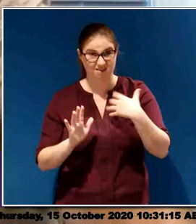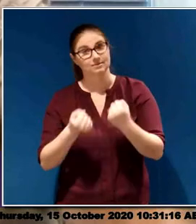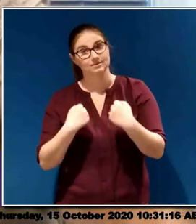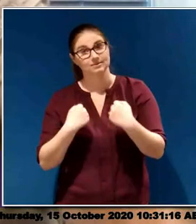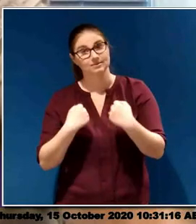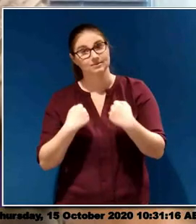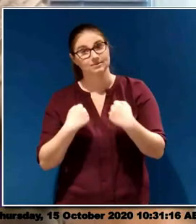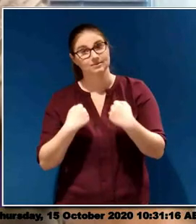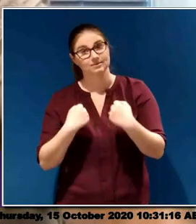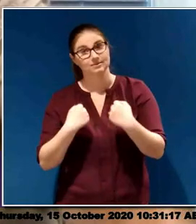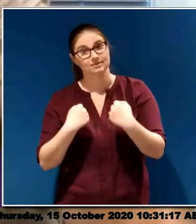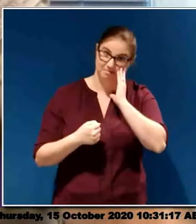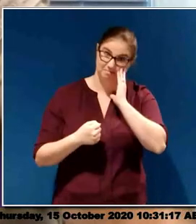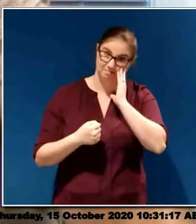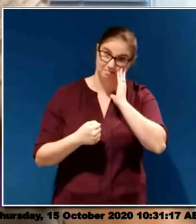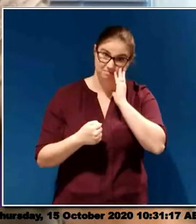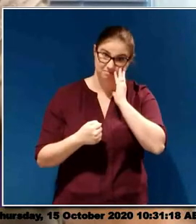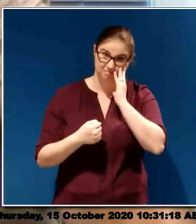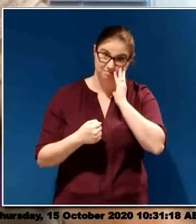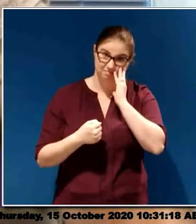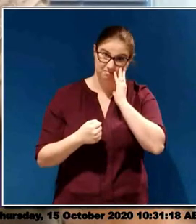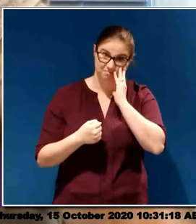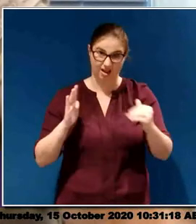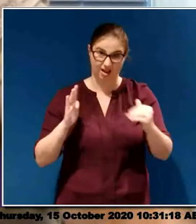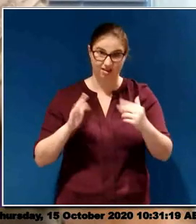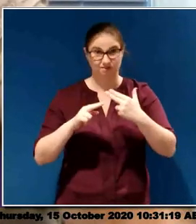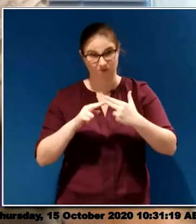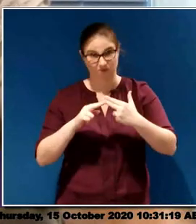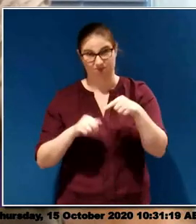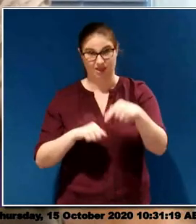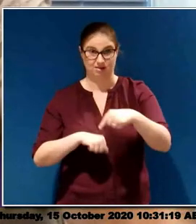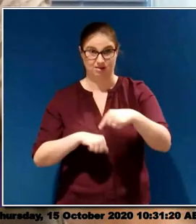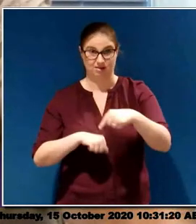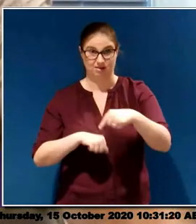That was a tough time for the whole family, not only on Jack; Sharon